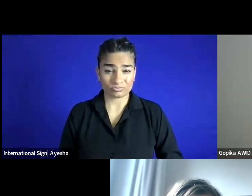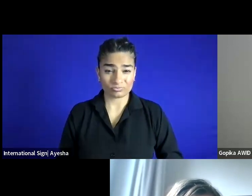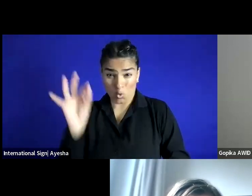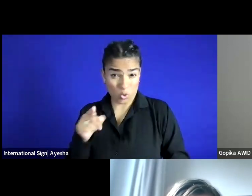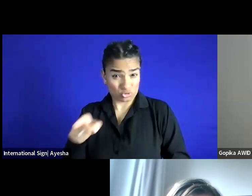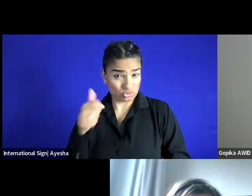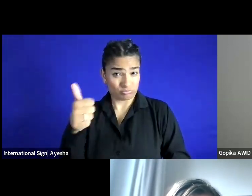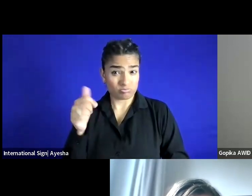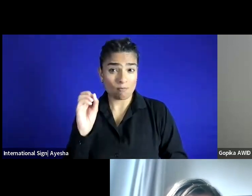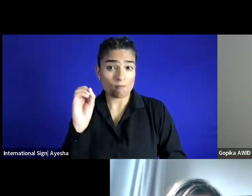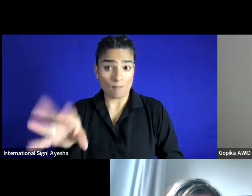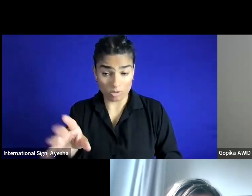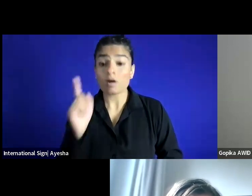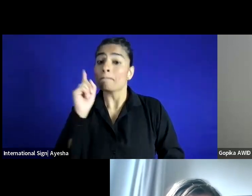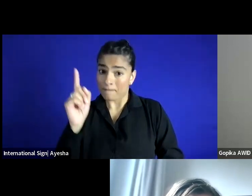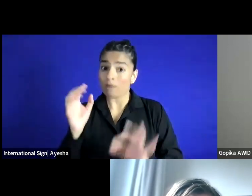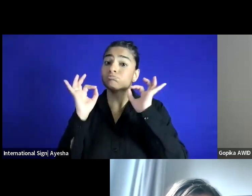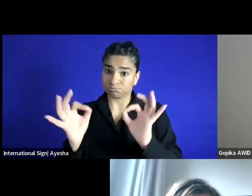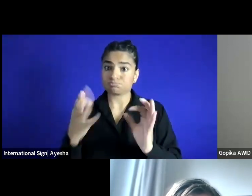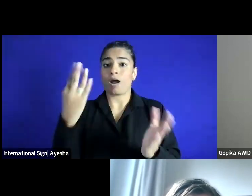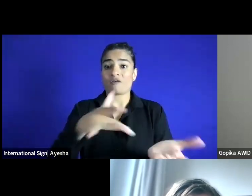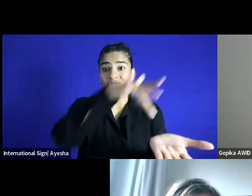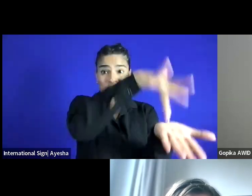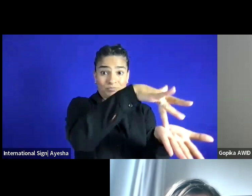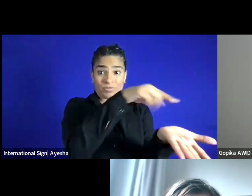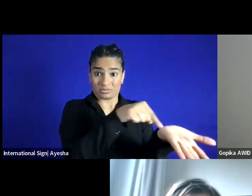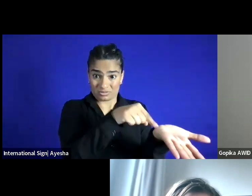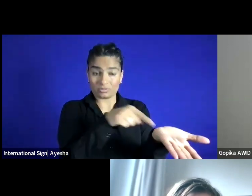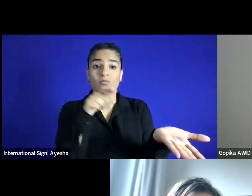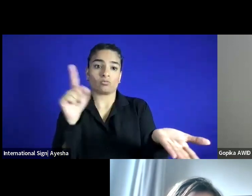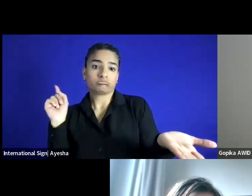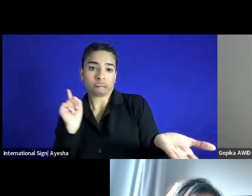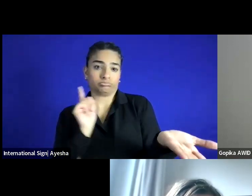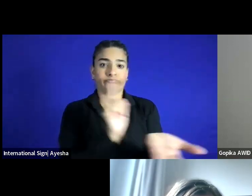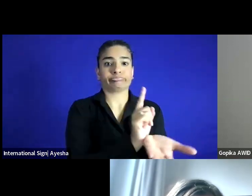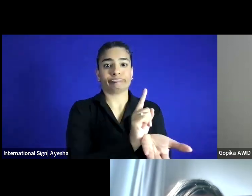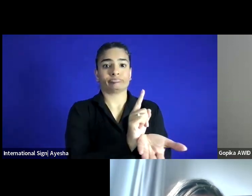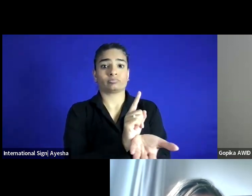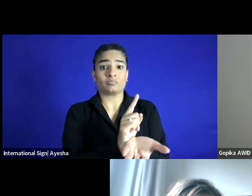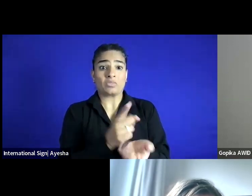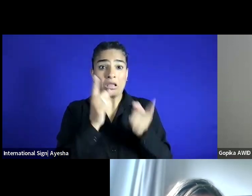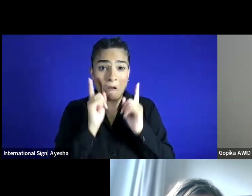just address and, you know, you will not go through any, like you have to prove anything or things like that.